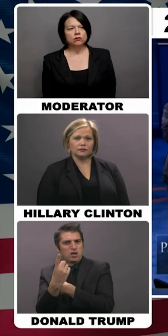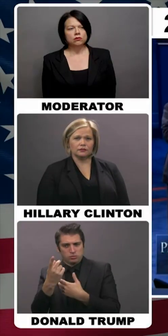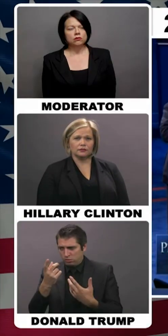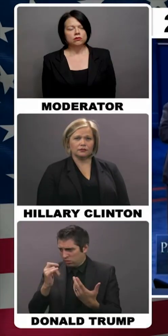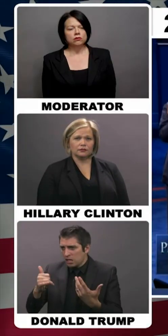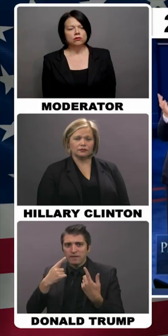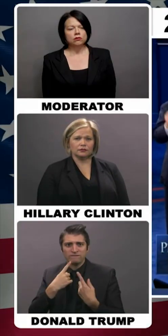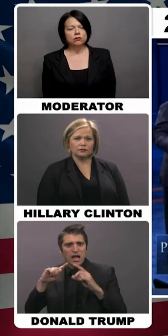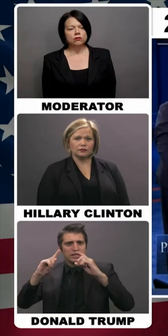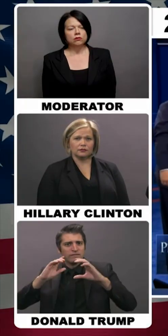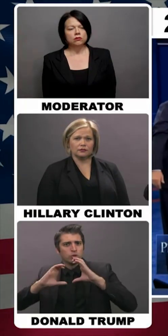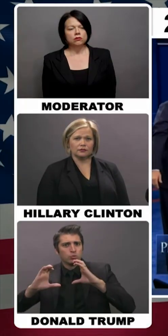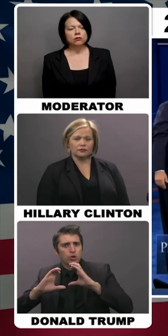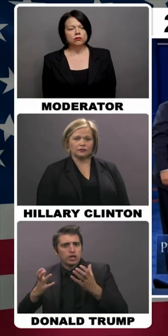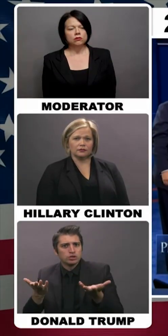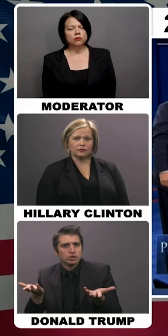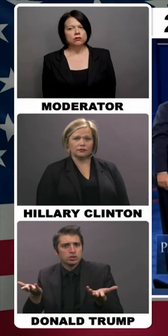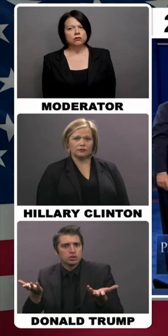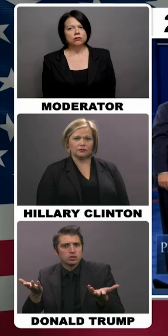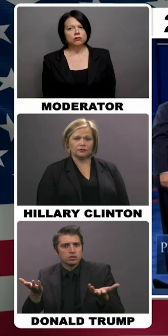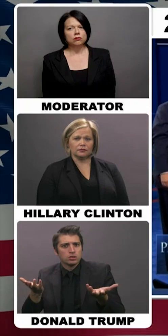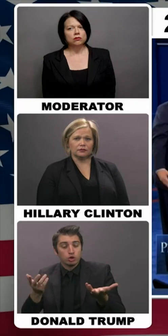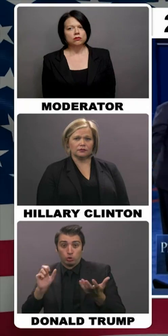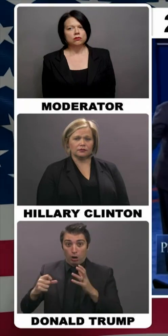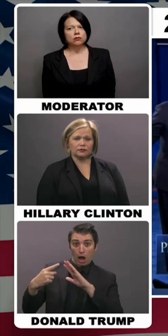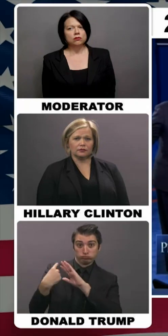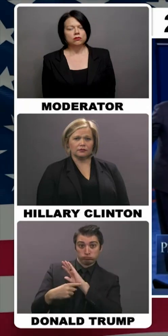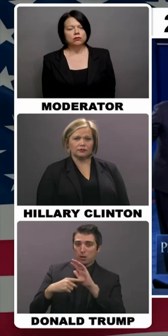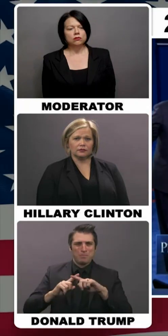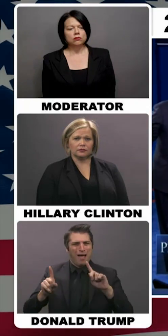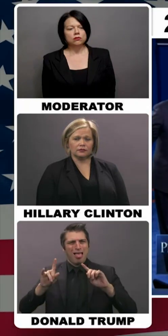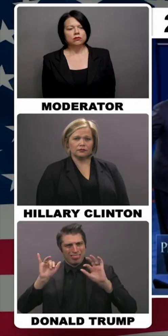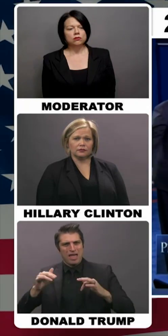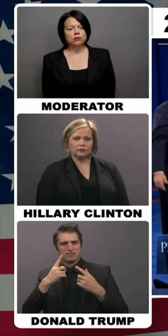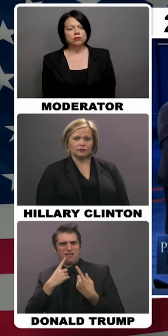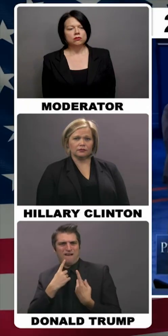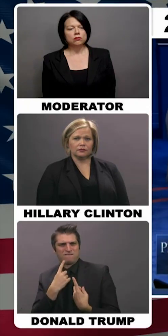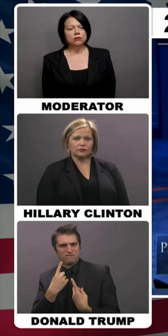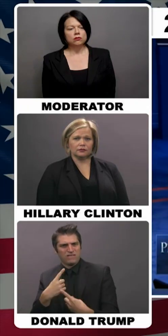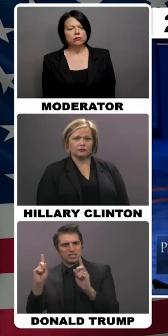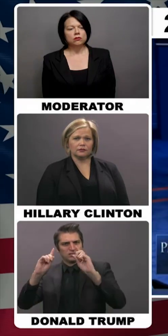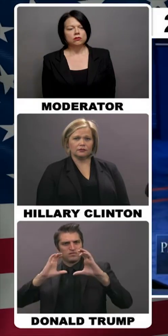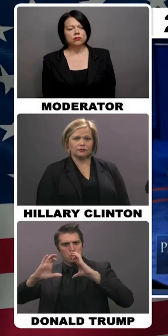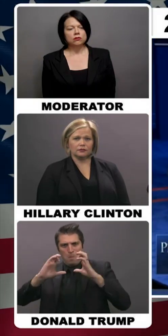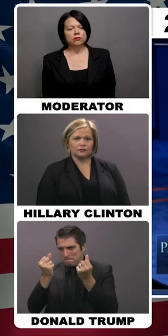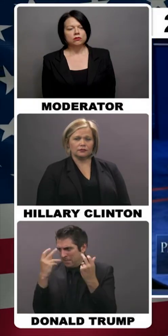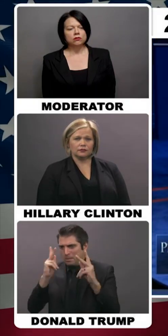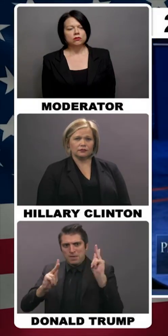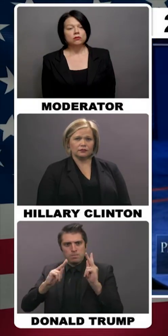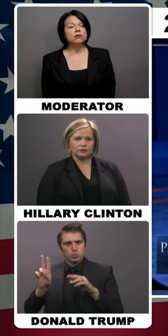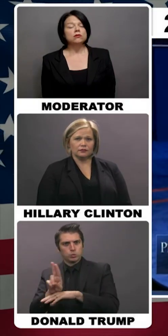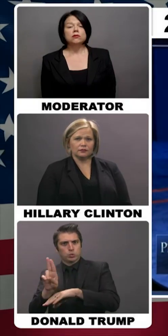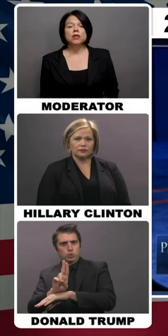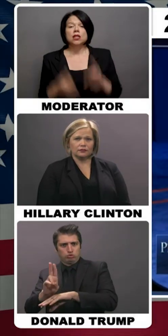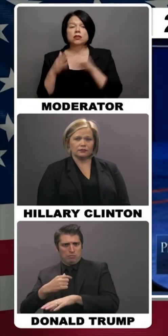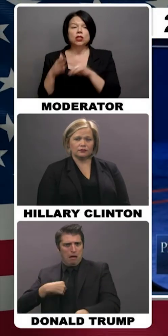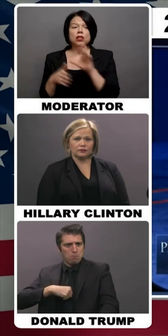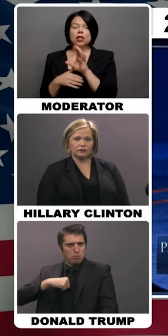but it is a very effective form of communication. I'm not unpro of it, to be honest with you. Secretary Clinton. Does Mr. Trump have the discipline to be a good leader?